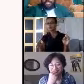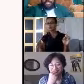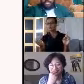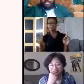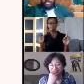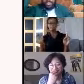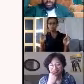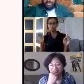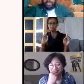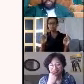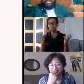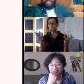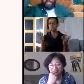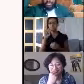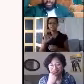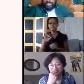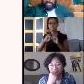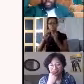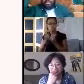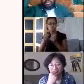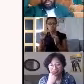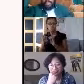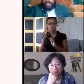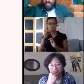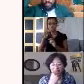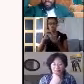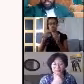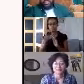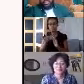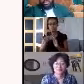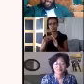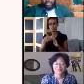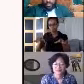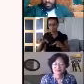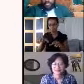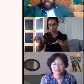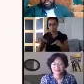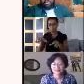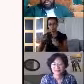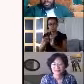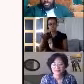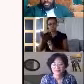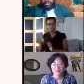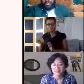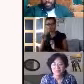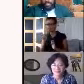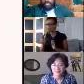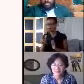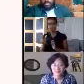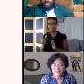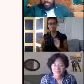change work across the community. So and so that's my point is really you cannot do the